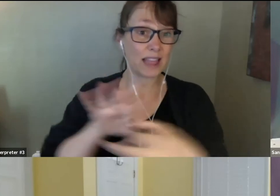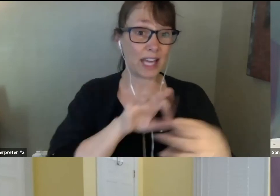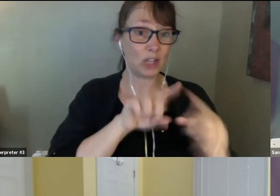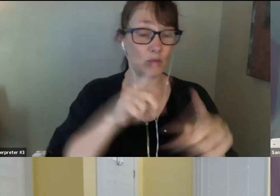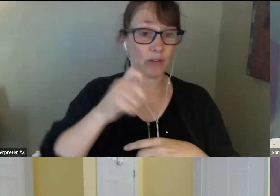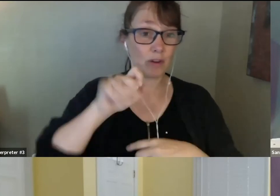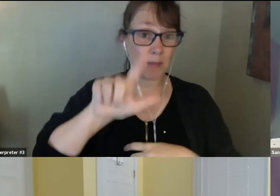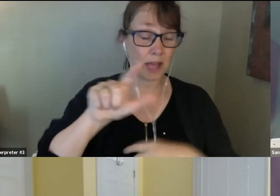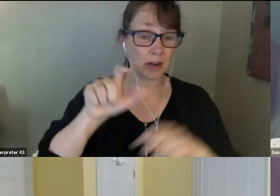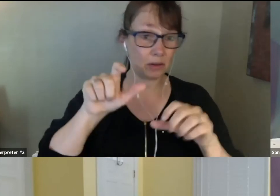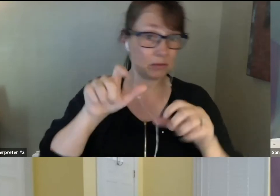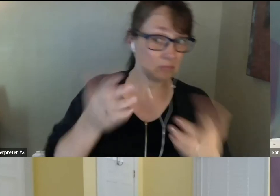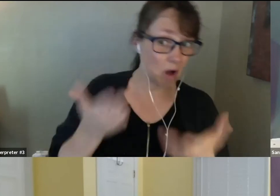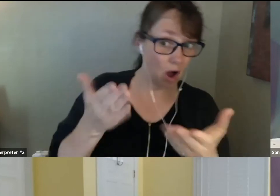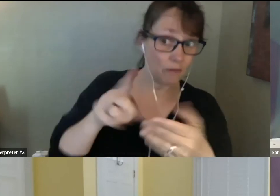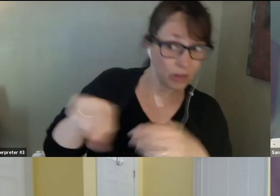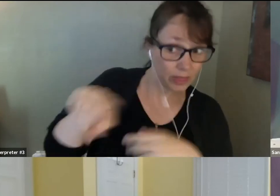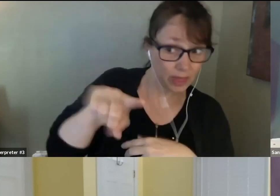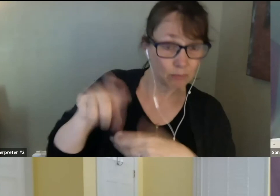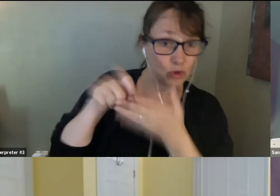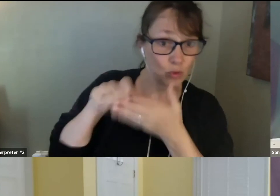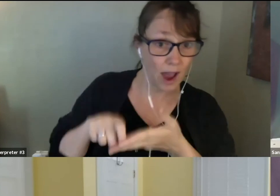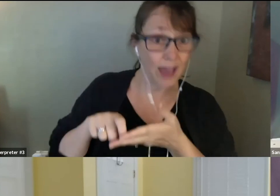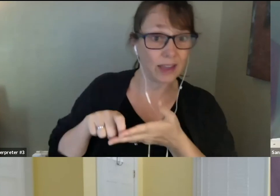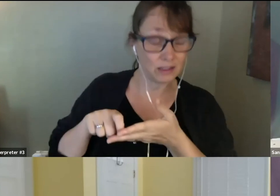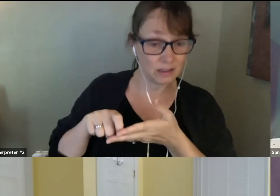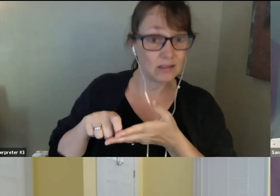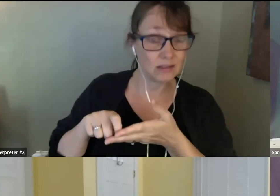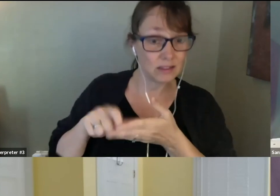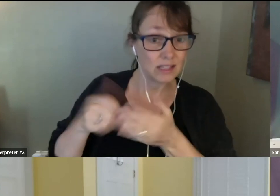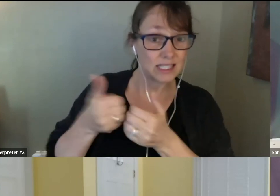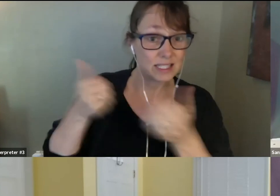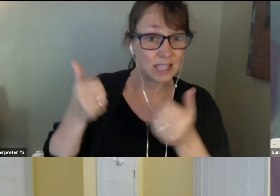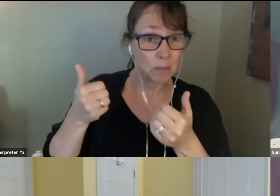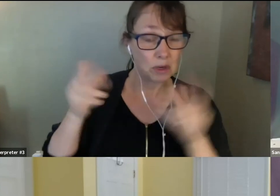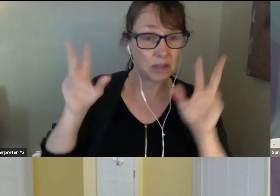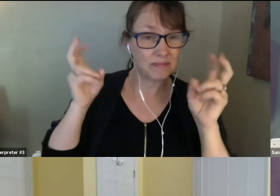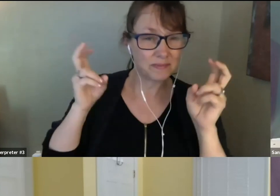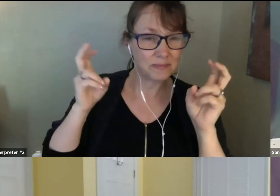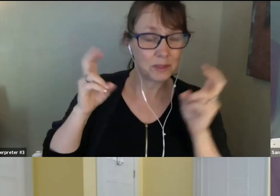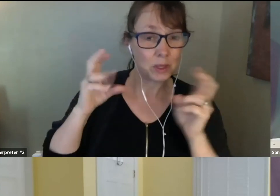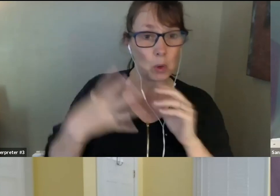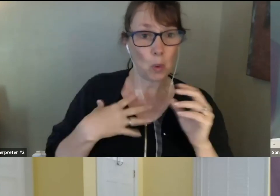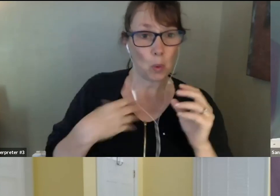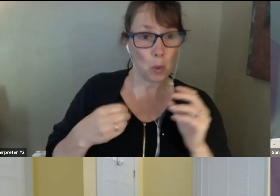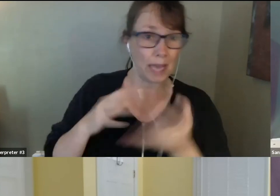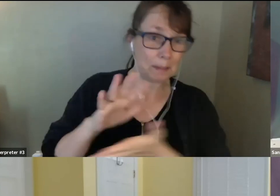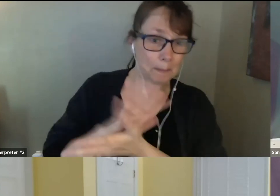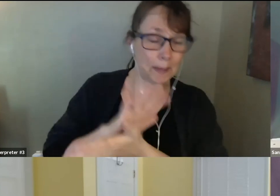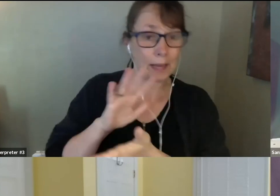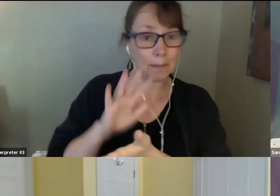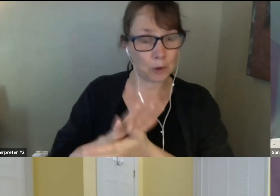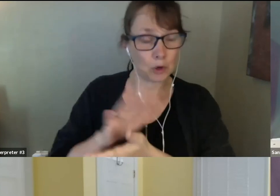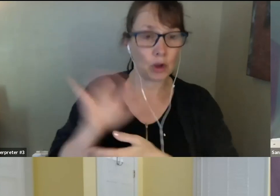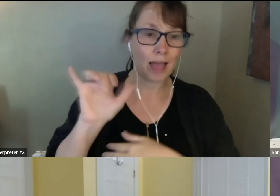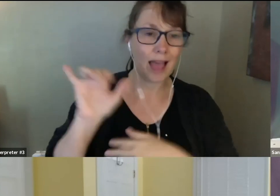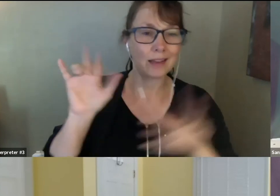this up as a separate white paper of the state of computational ophthalmology or artificial